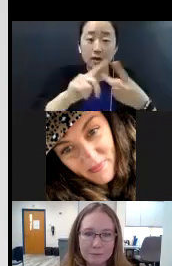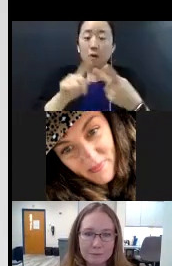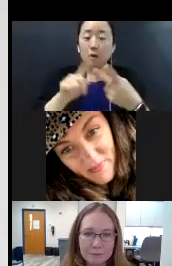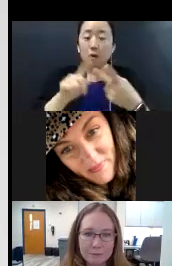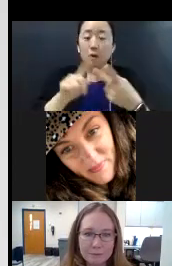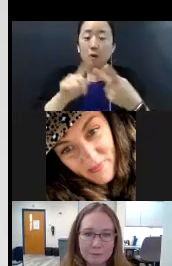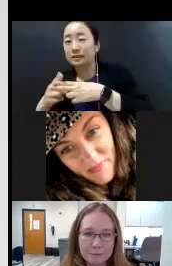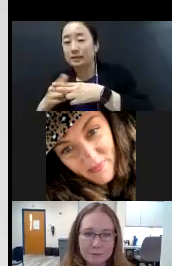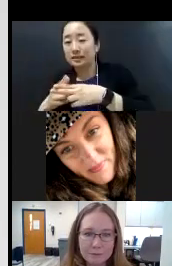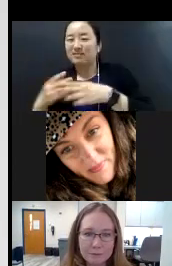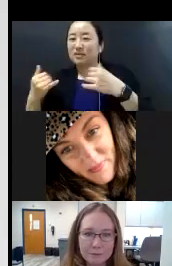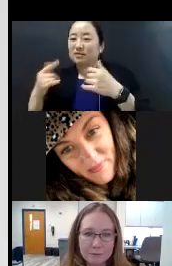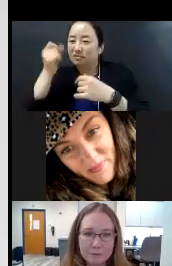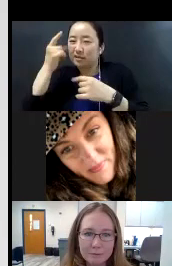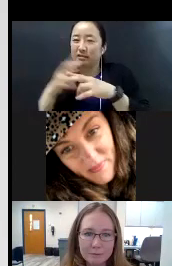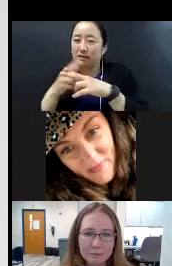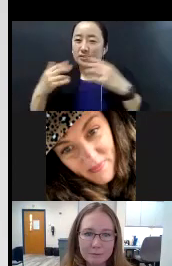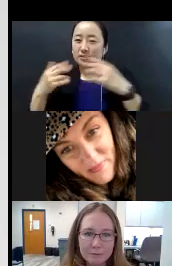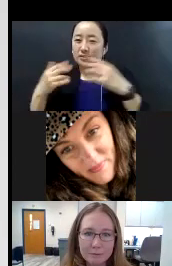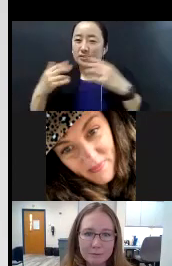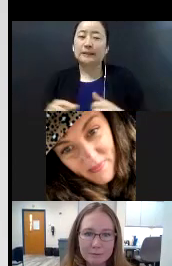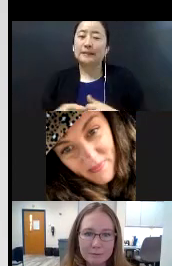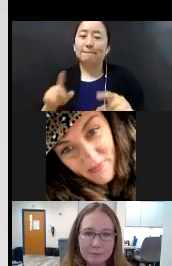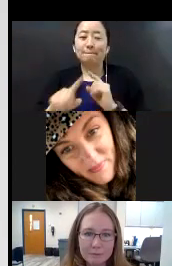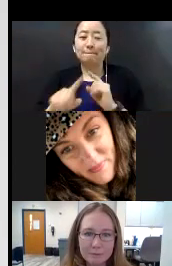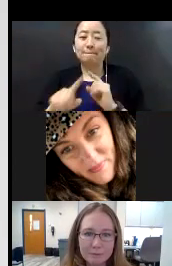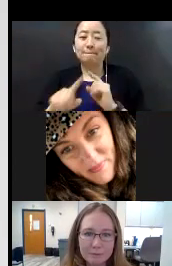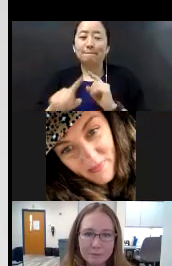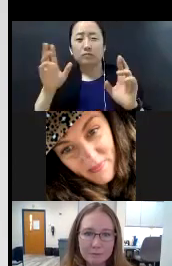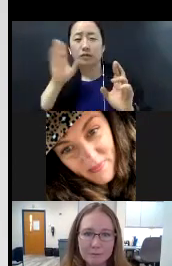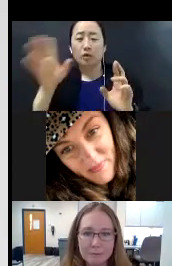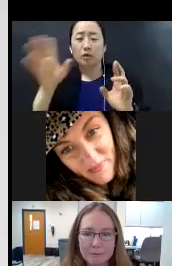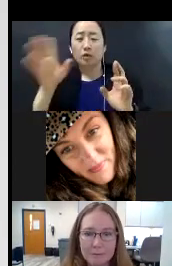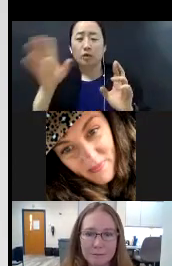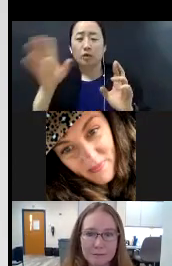HOPEFULLY WILL BE LONG-TERM POLICIES TO COME.